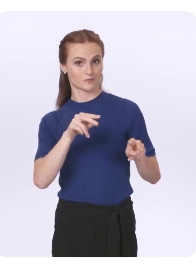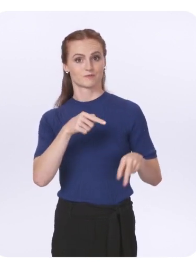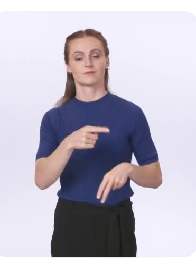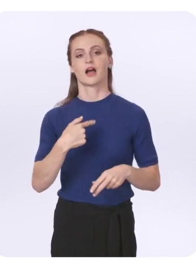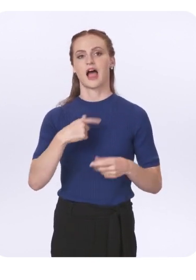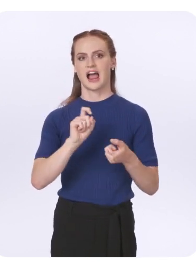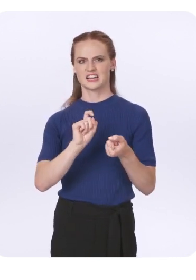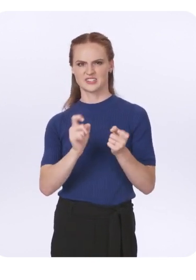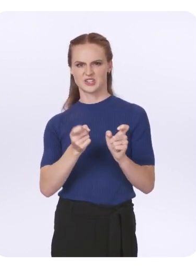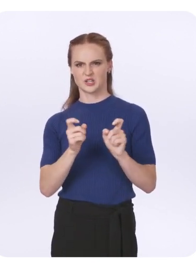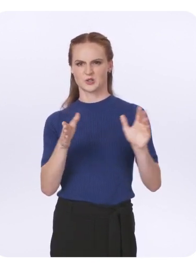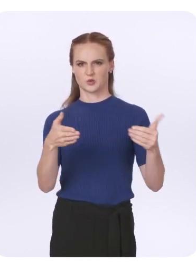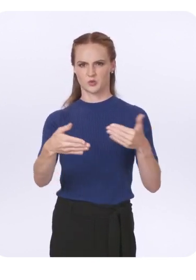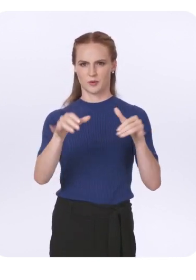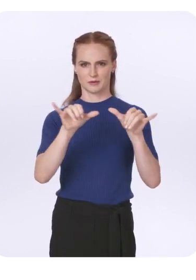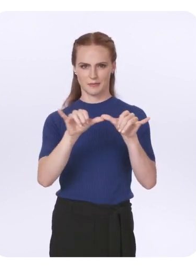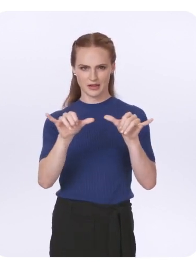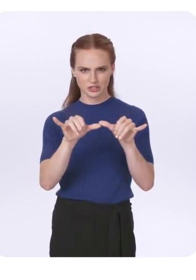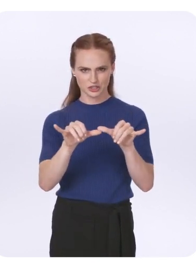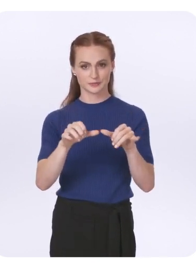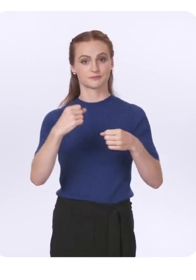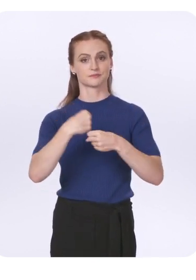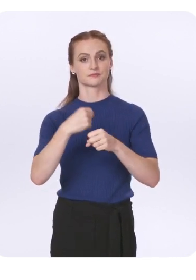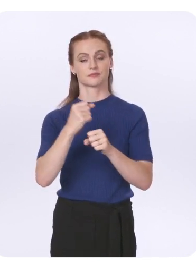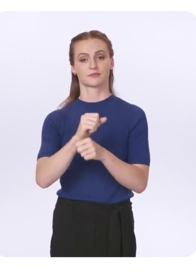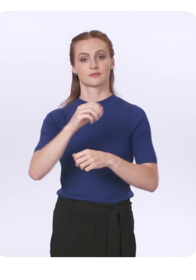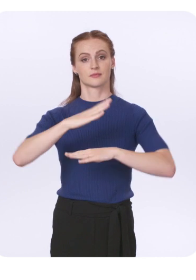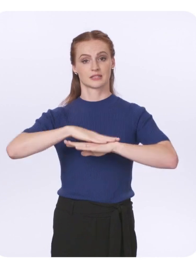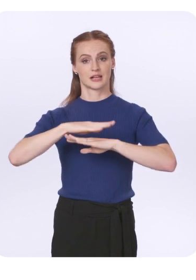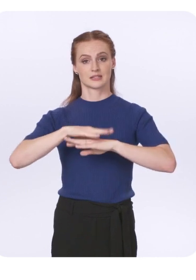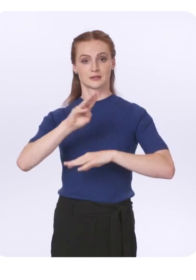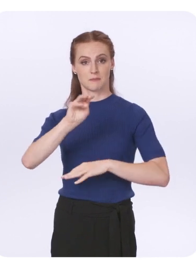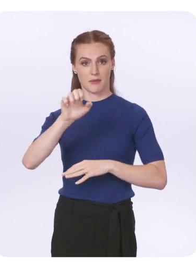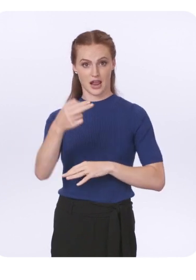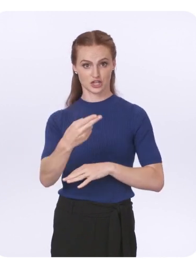and these changes are reflected immediately in the WebXR app’s backdrop.